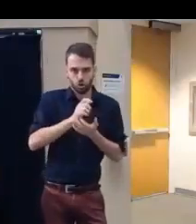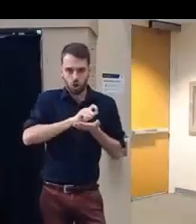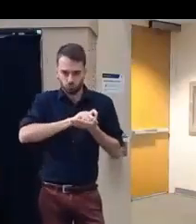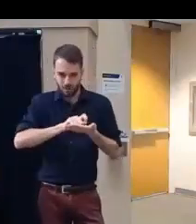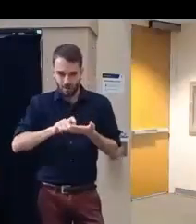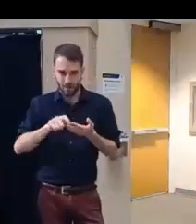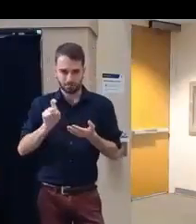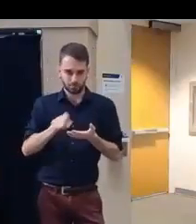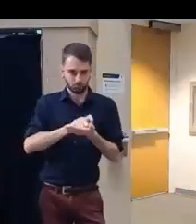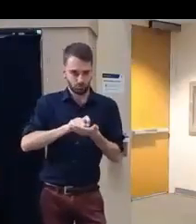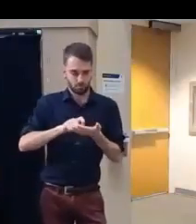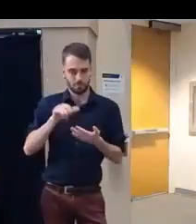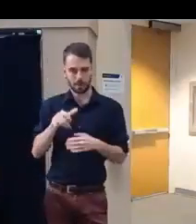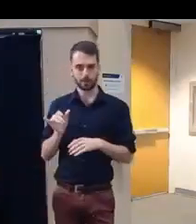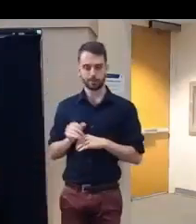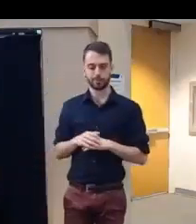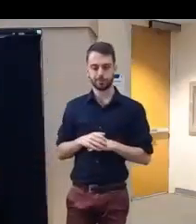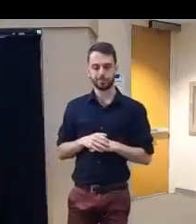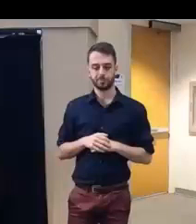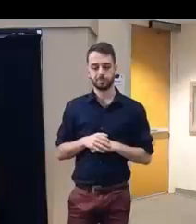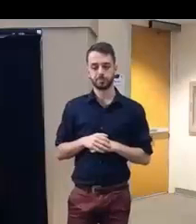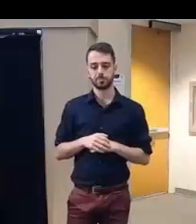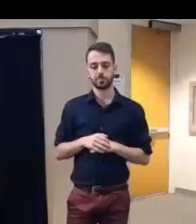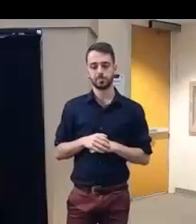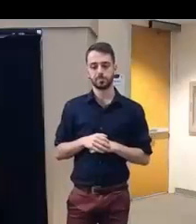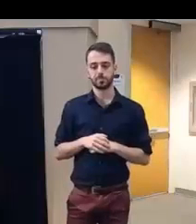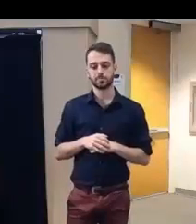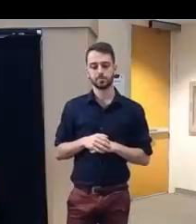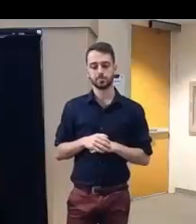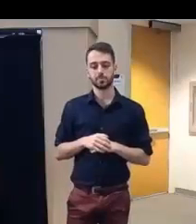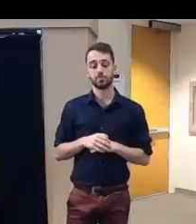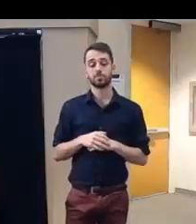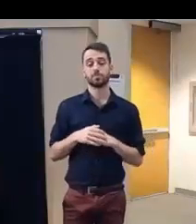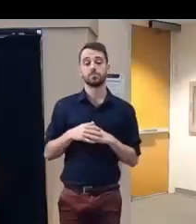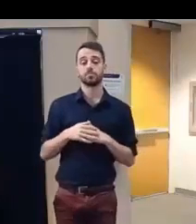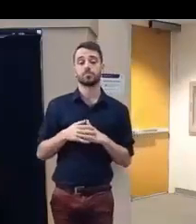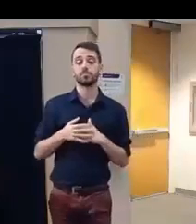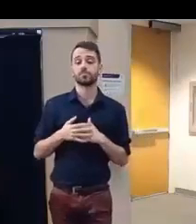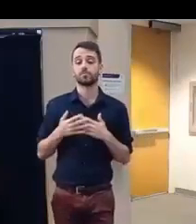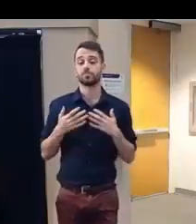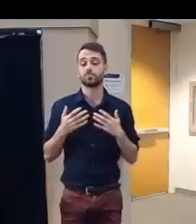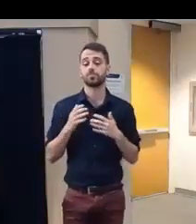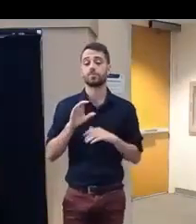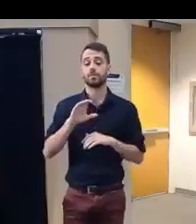the CL fellow and psychiatrists proactively review all the cases with the medical team